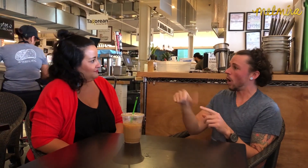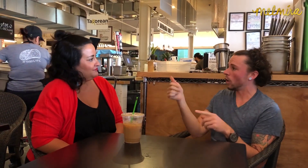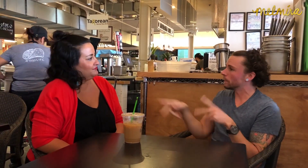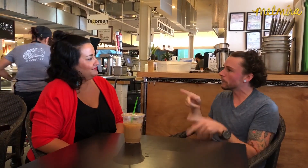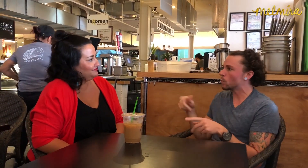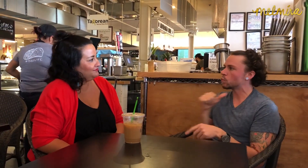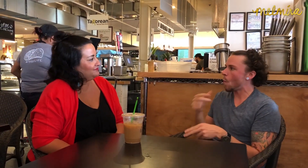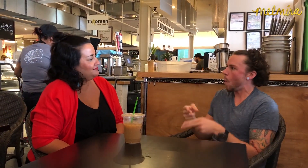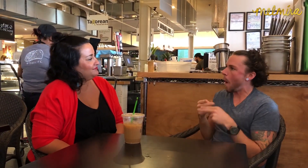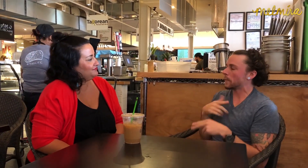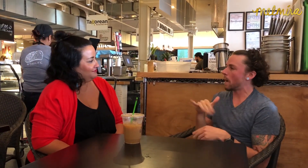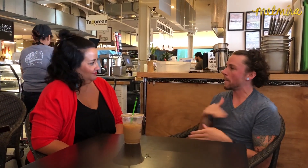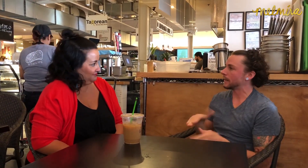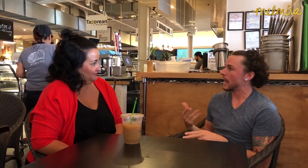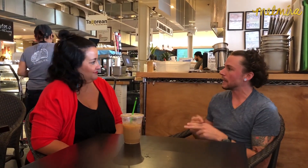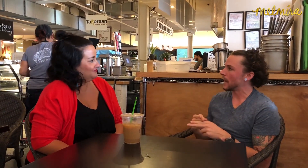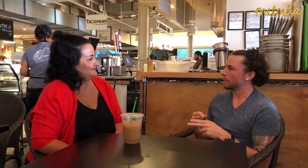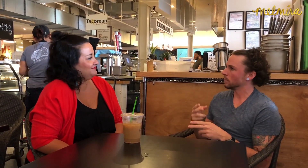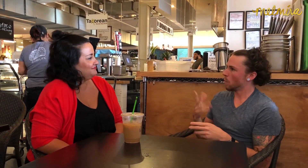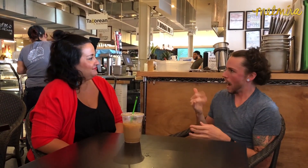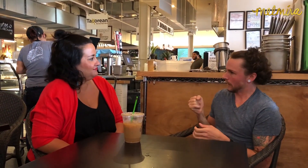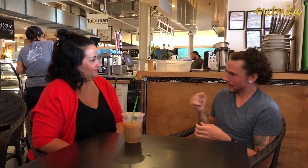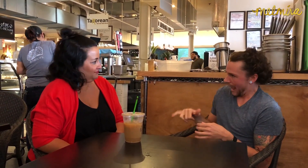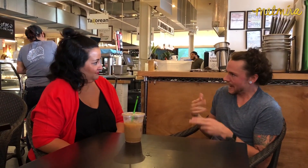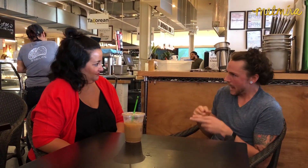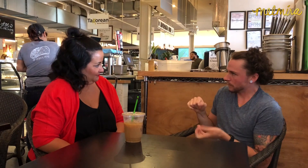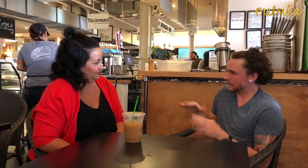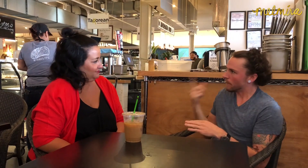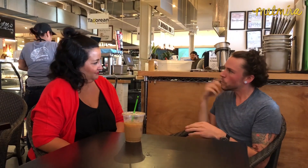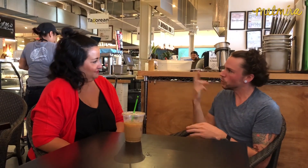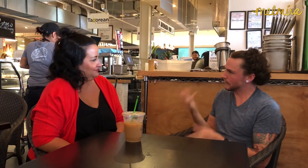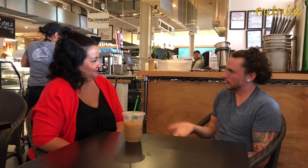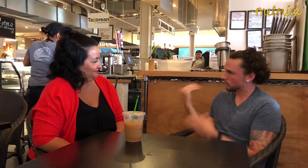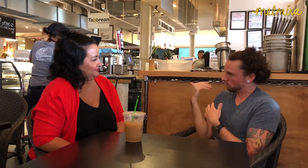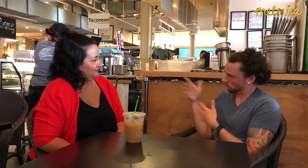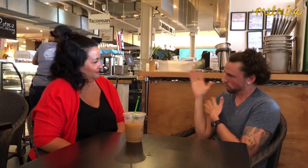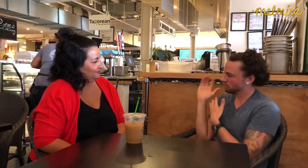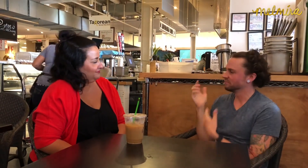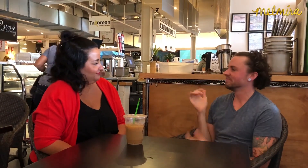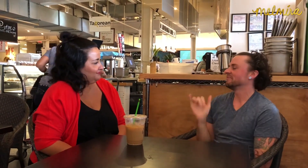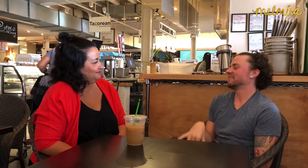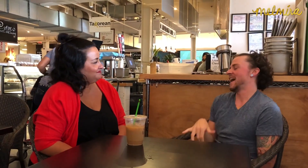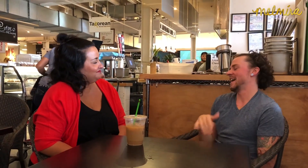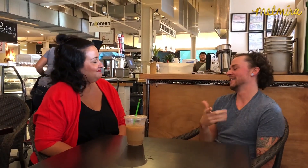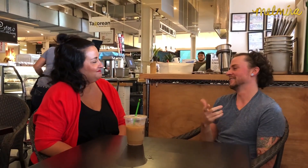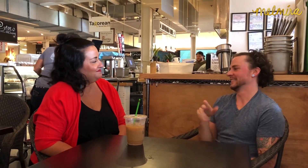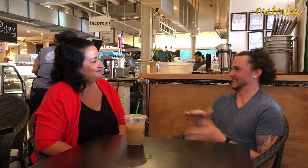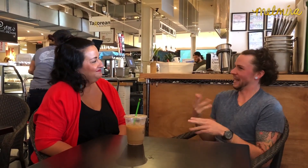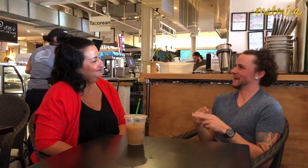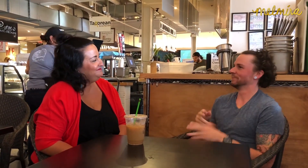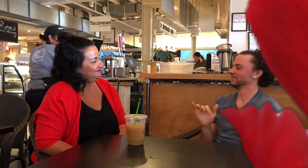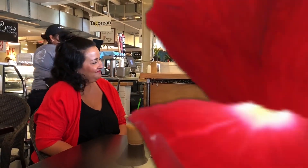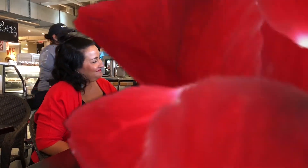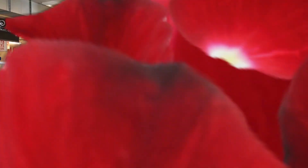should not call me by my dead name. That name is dead for a reason. That's what a dead name is...